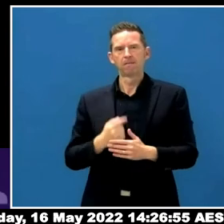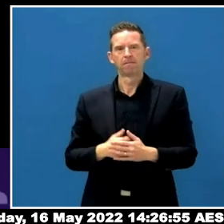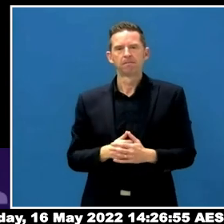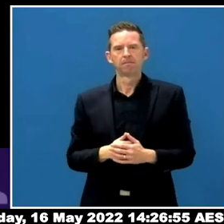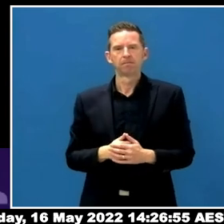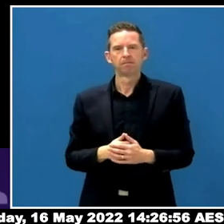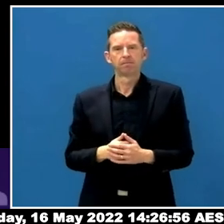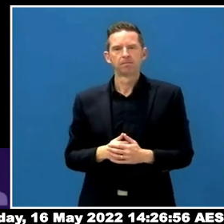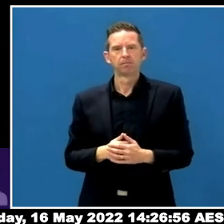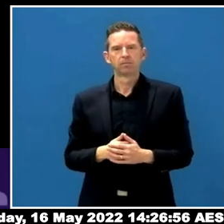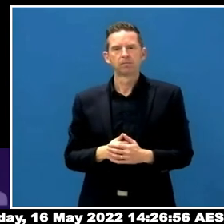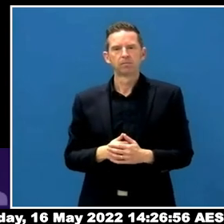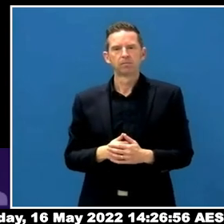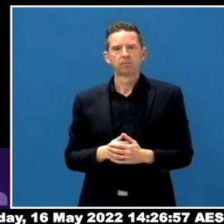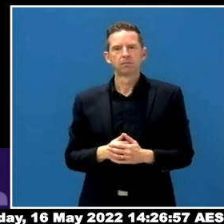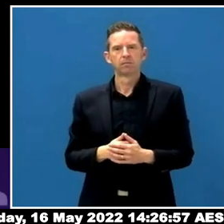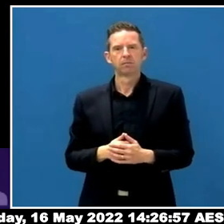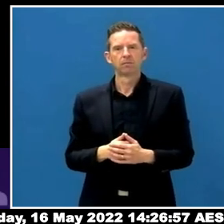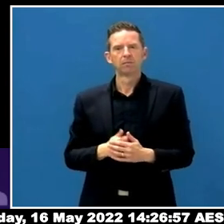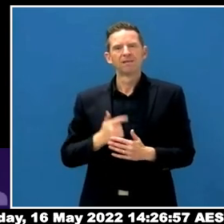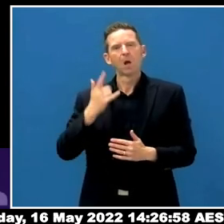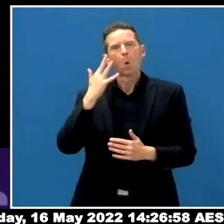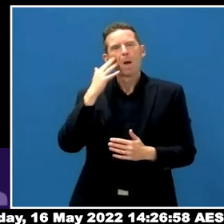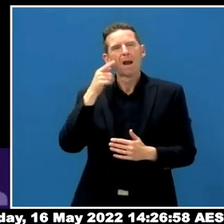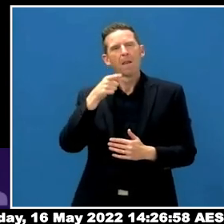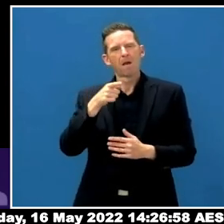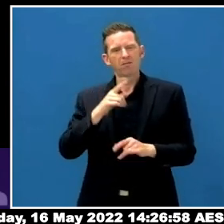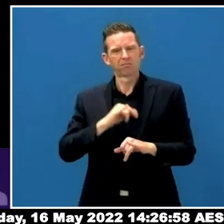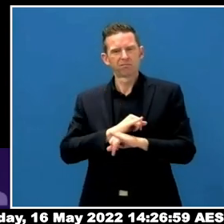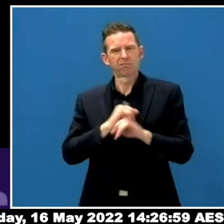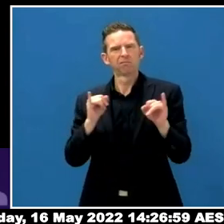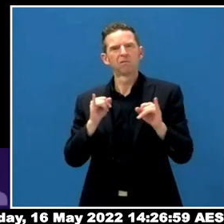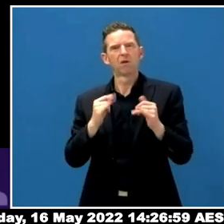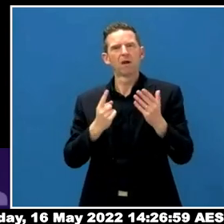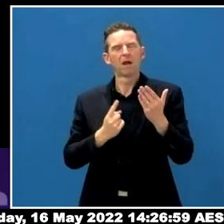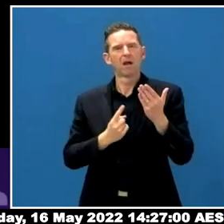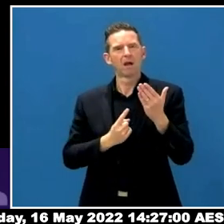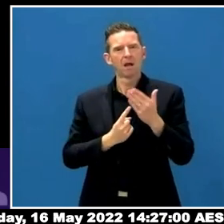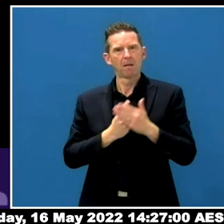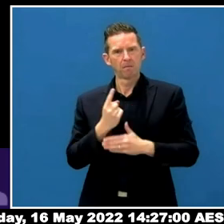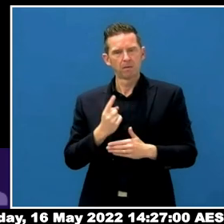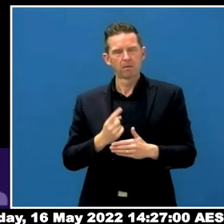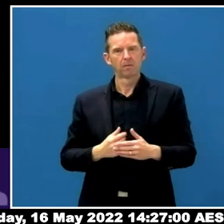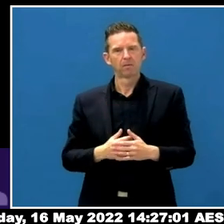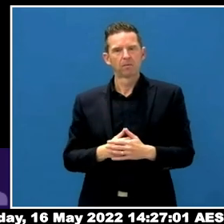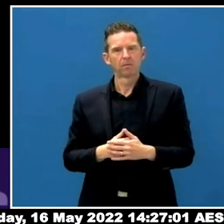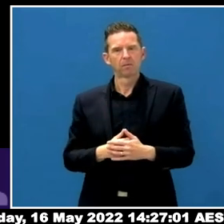the incident had happened with the Lifestyle Assistant, he had lost it and had thrown